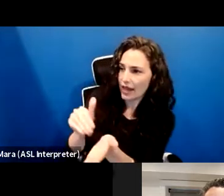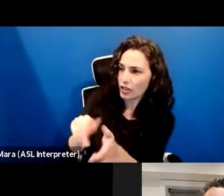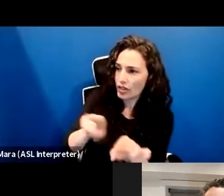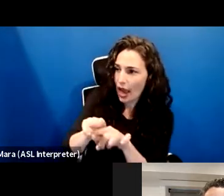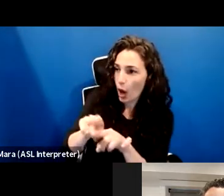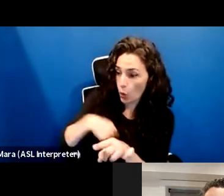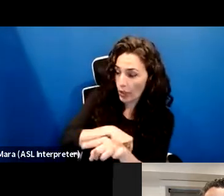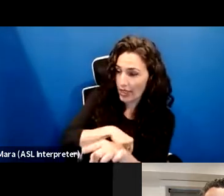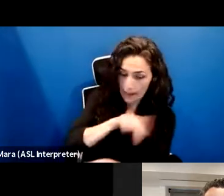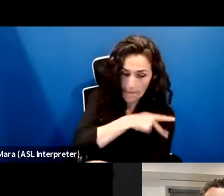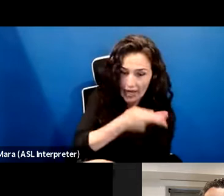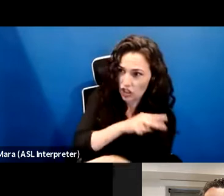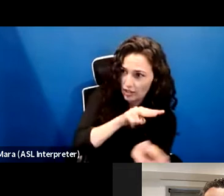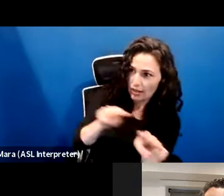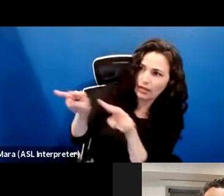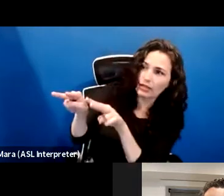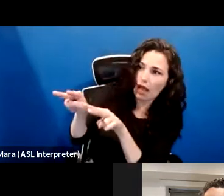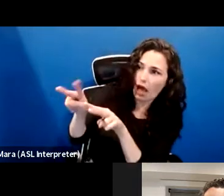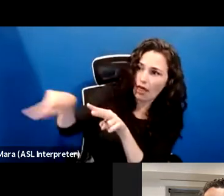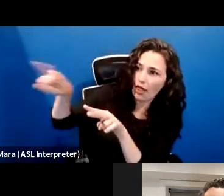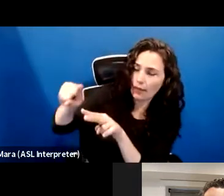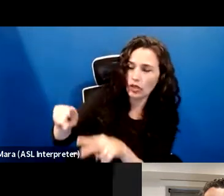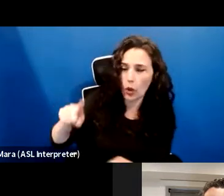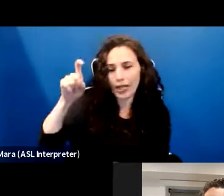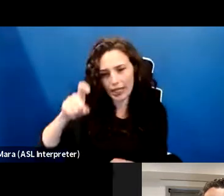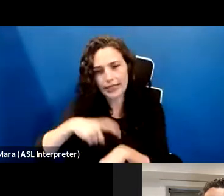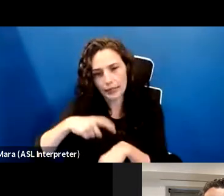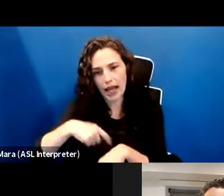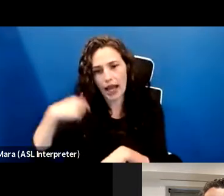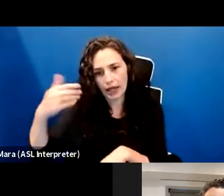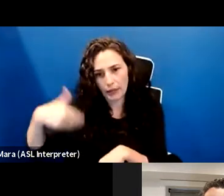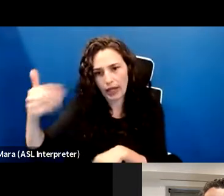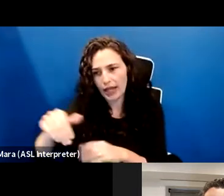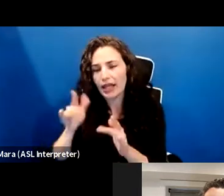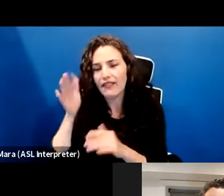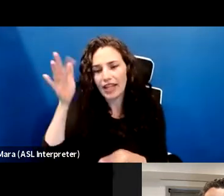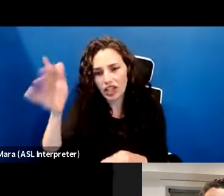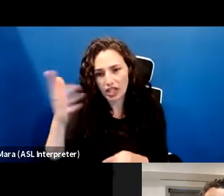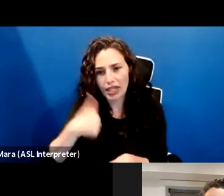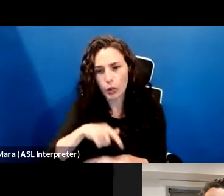and eventually we started filming there. And what we discovered is that,